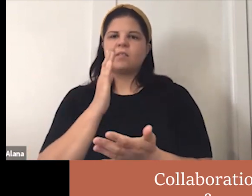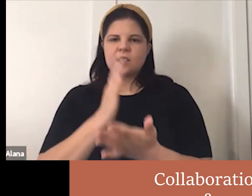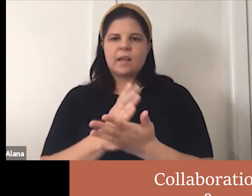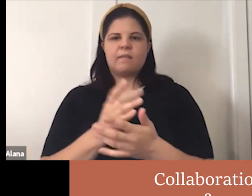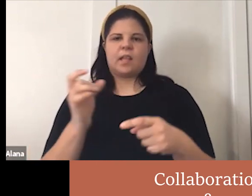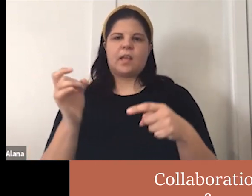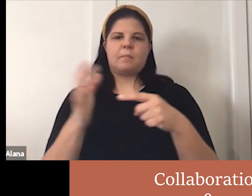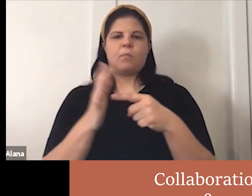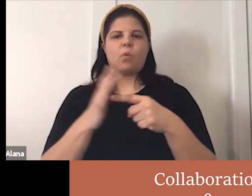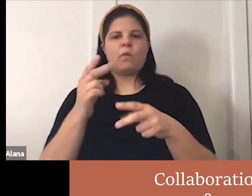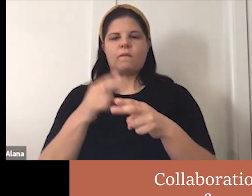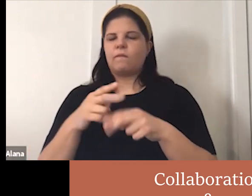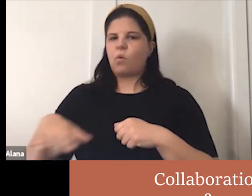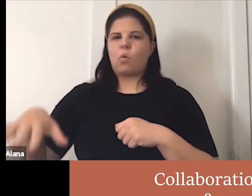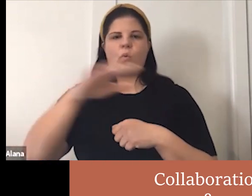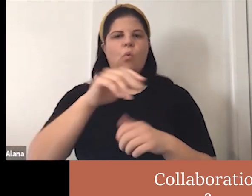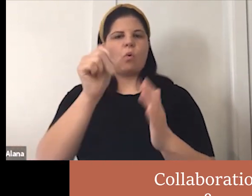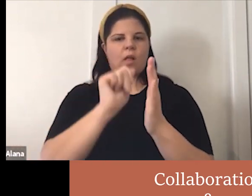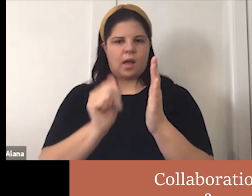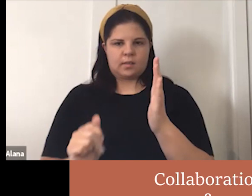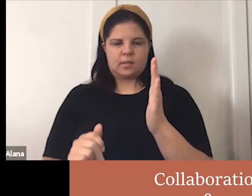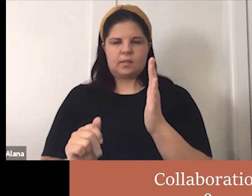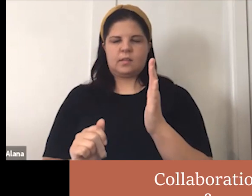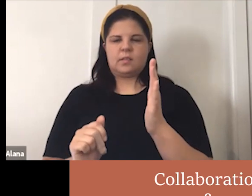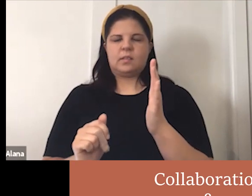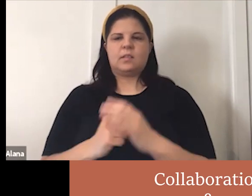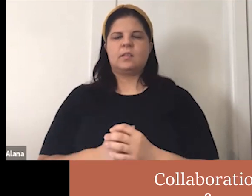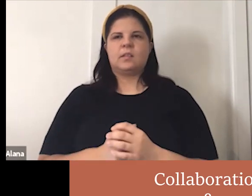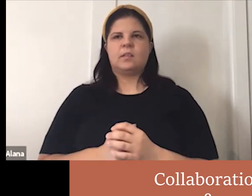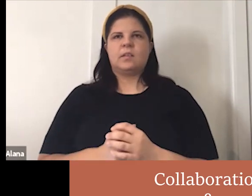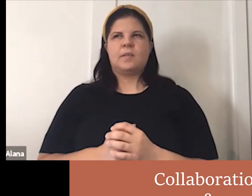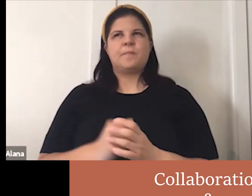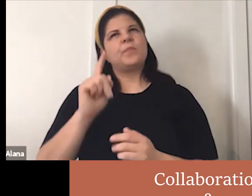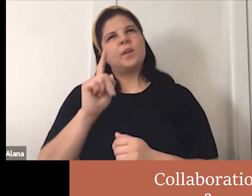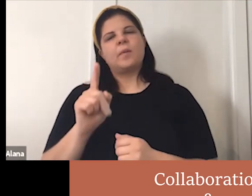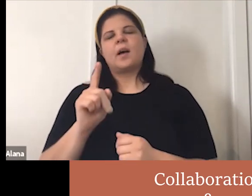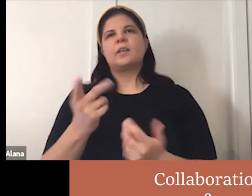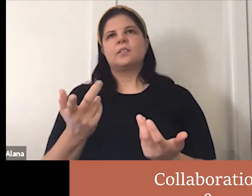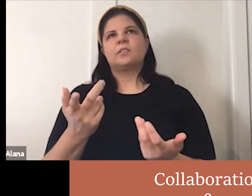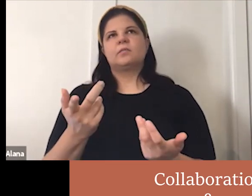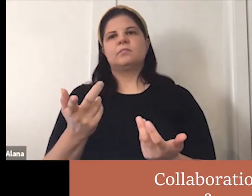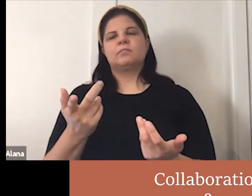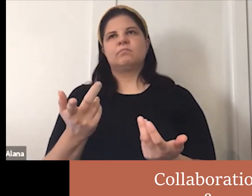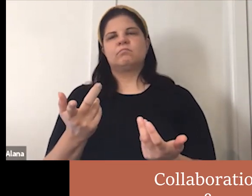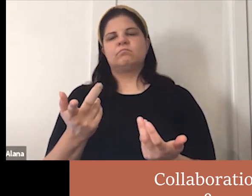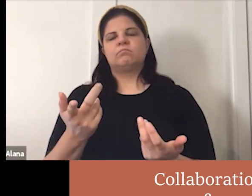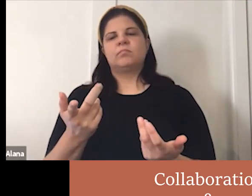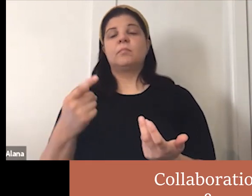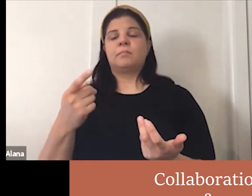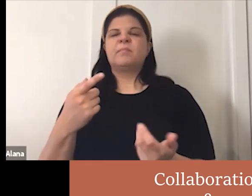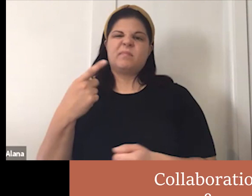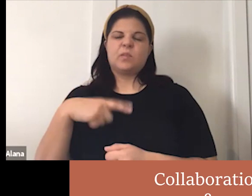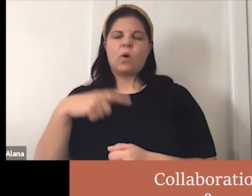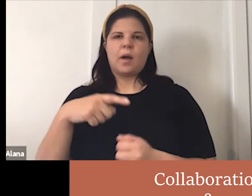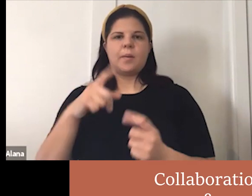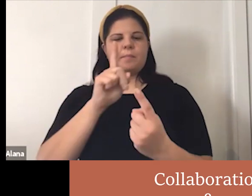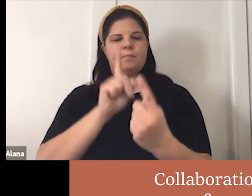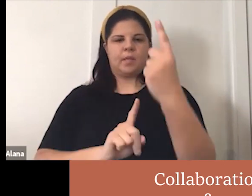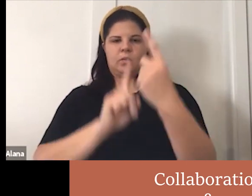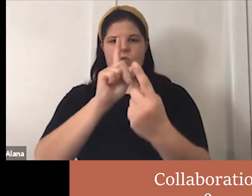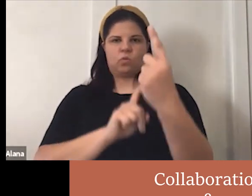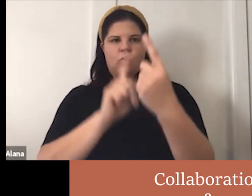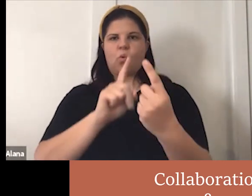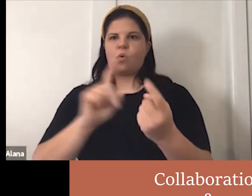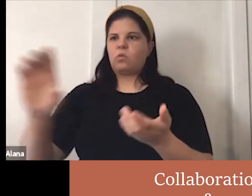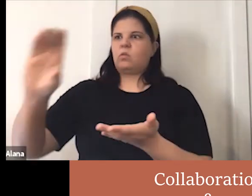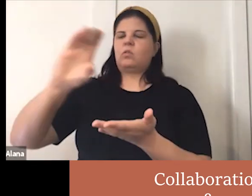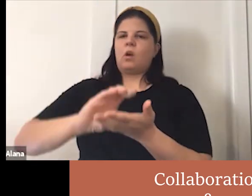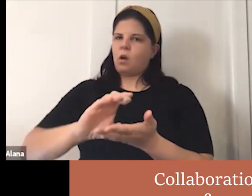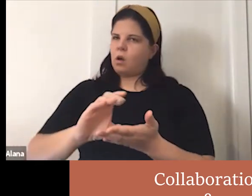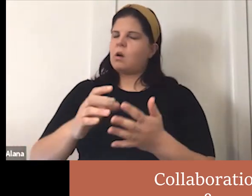for all artists but is really - which is why this mentorship grant is so important.